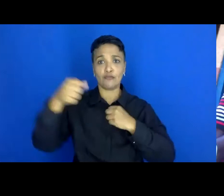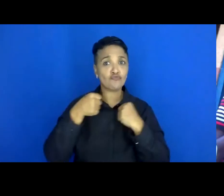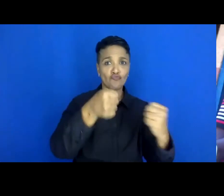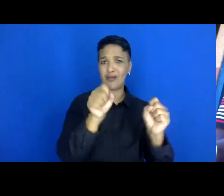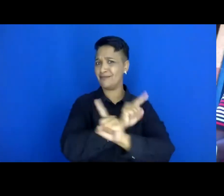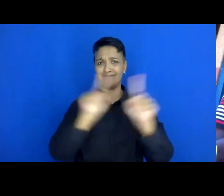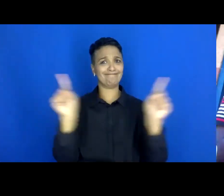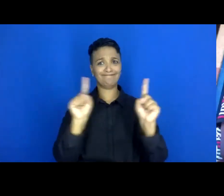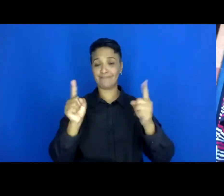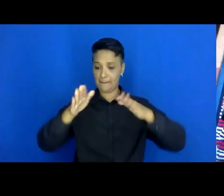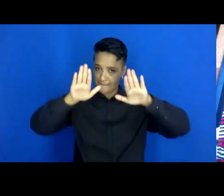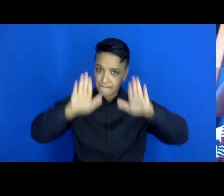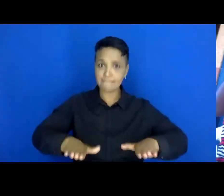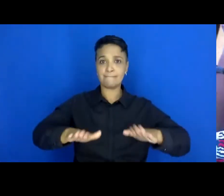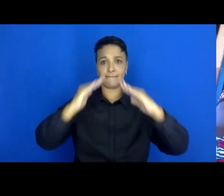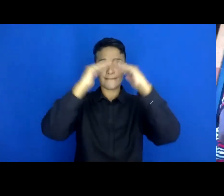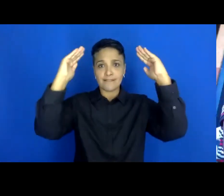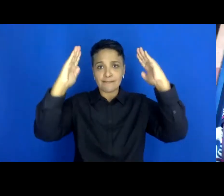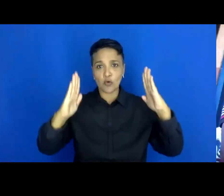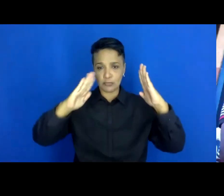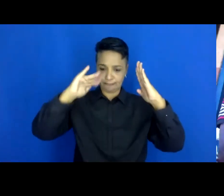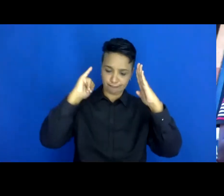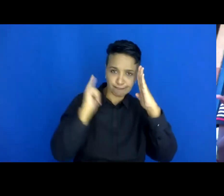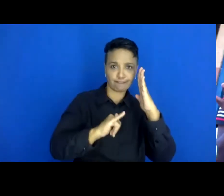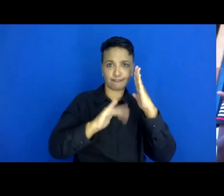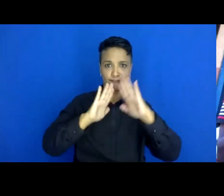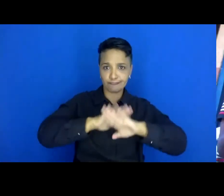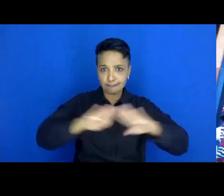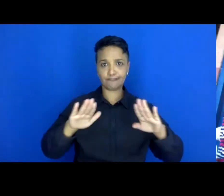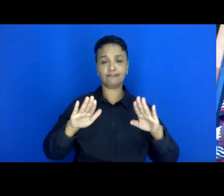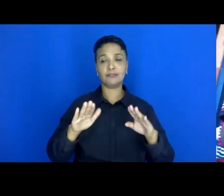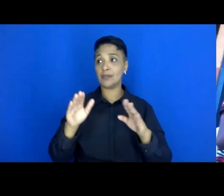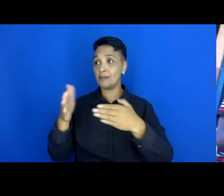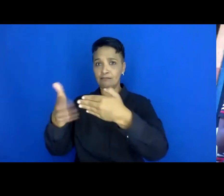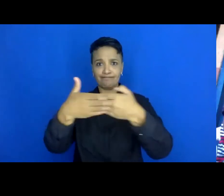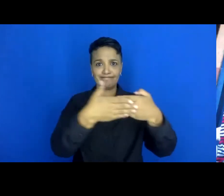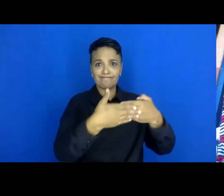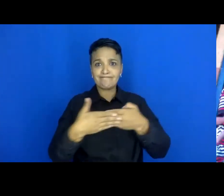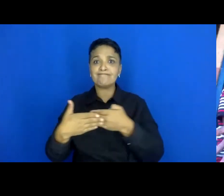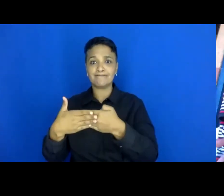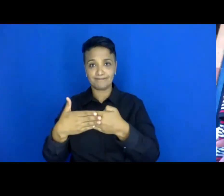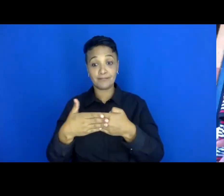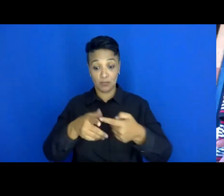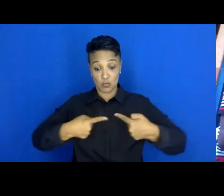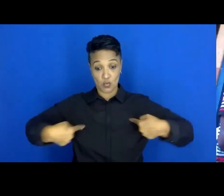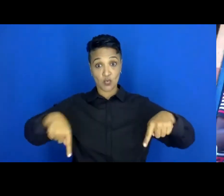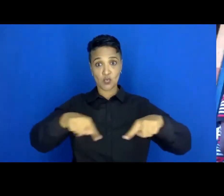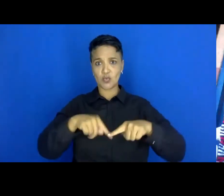public places so we as persons with deafblindness we didn't know what was happening